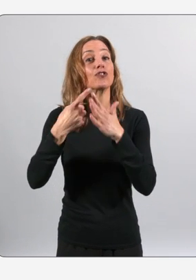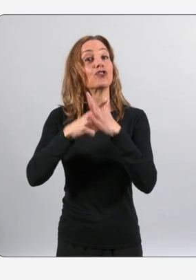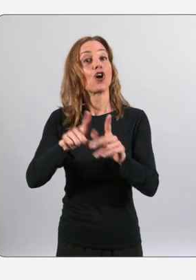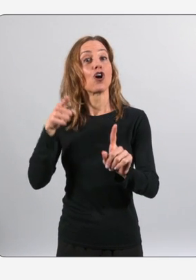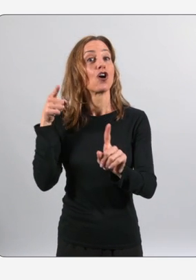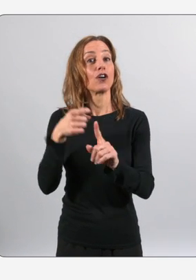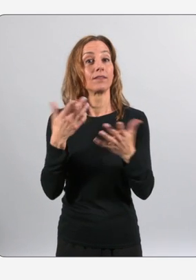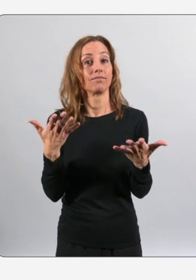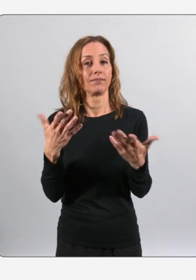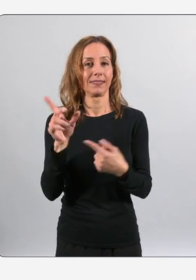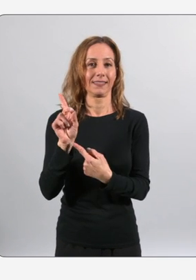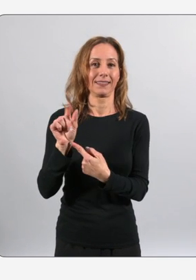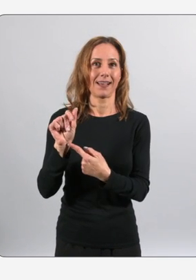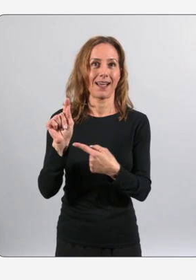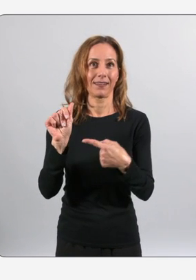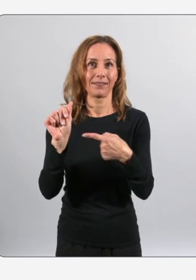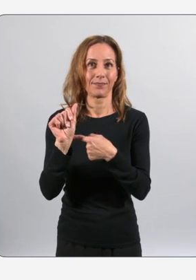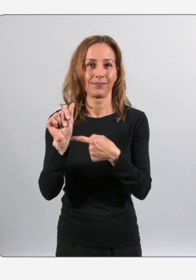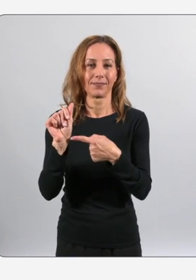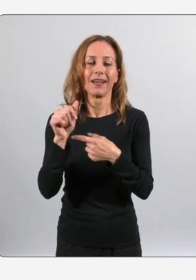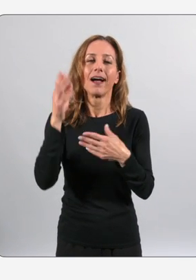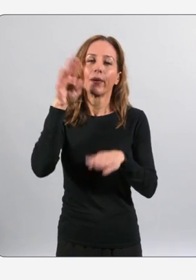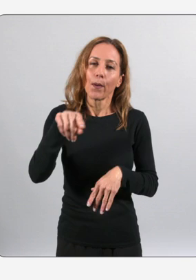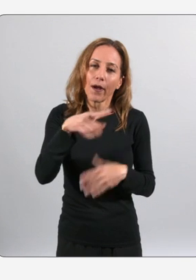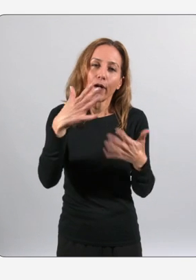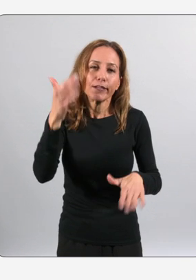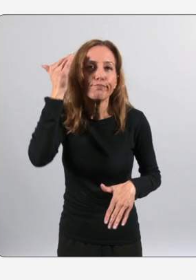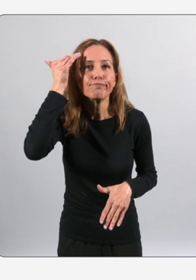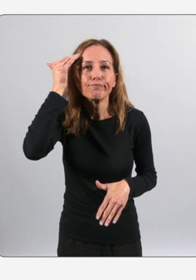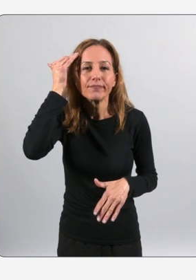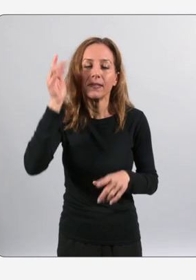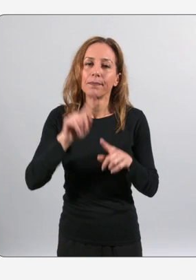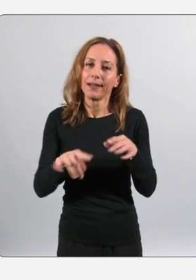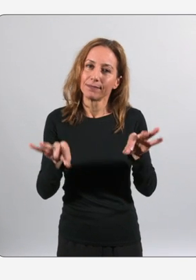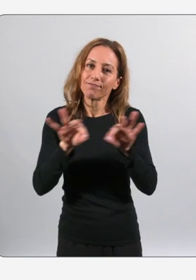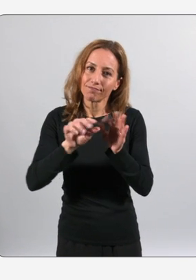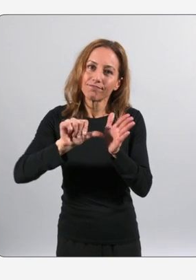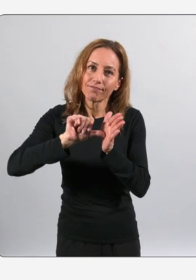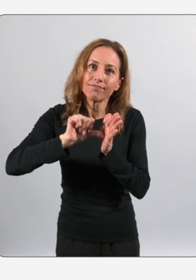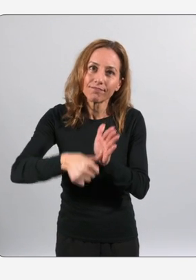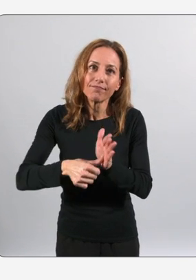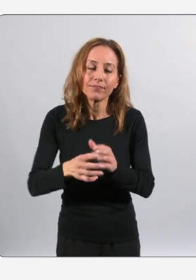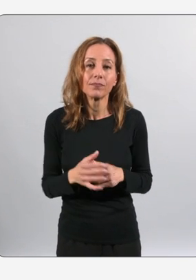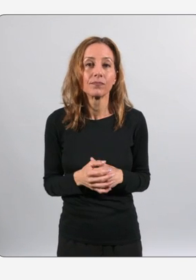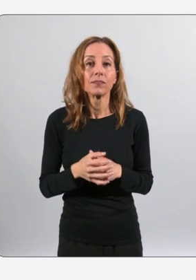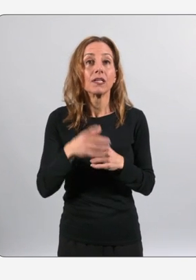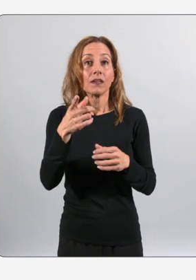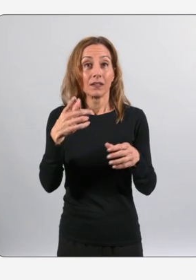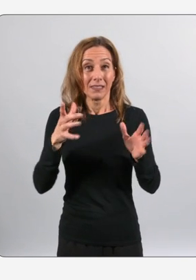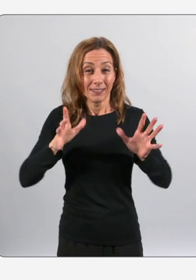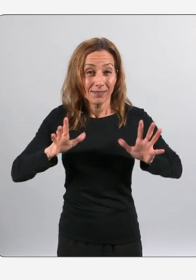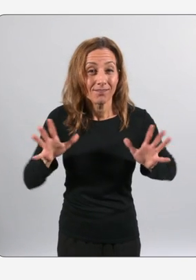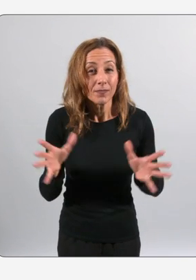And I know everybody knows this, but it's worth repeating. To drive performance and measurement, you need a strong foundation of data.